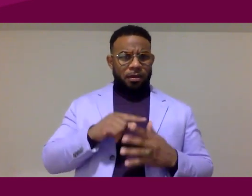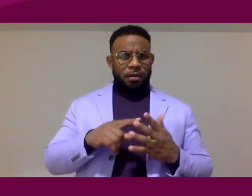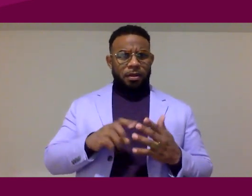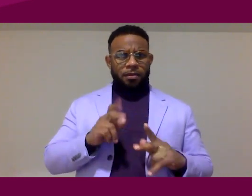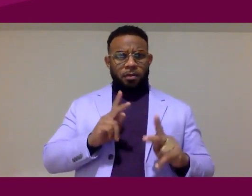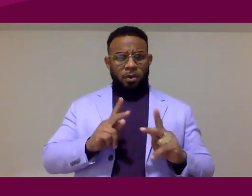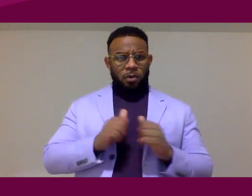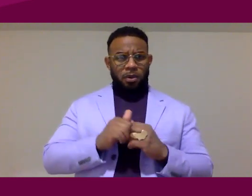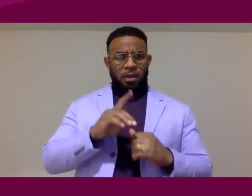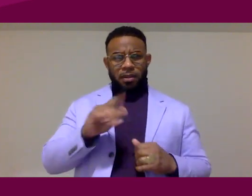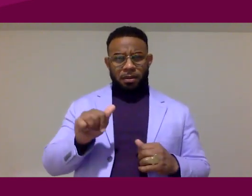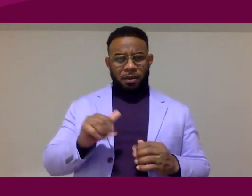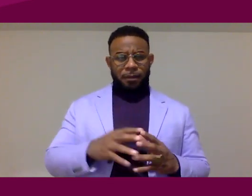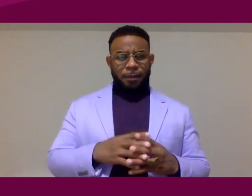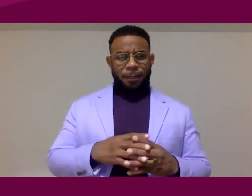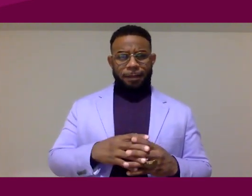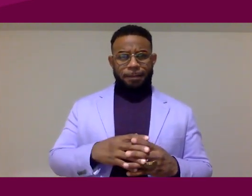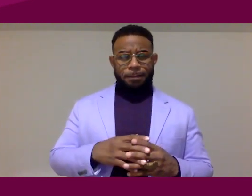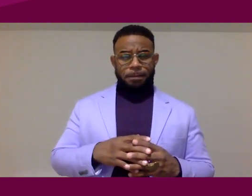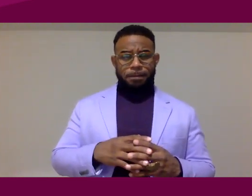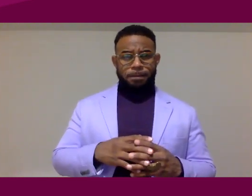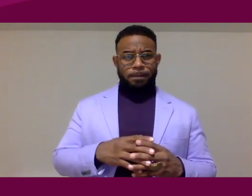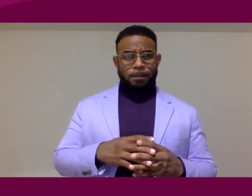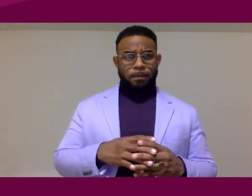people with disabilities.